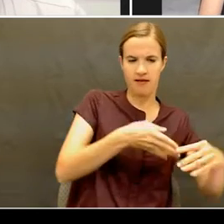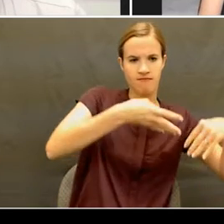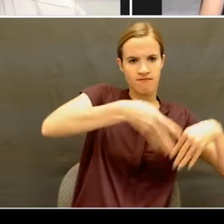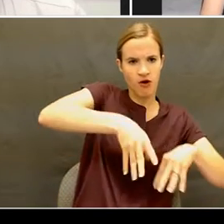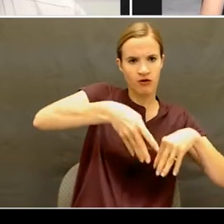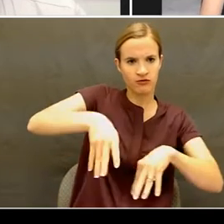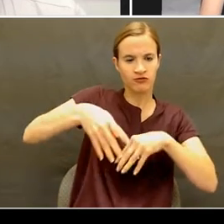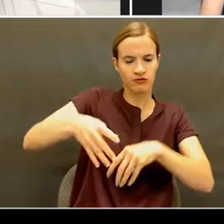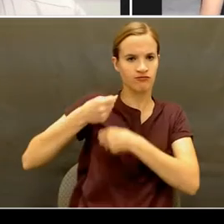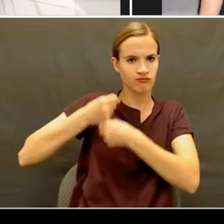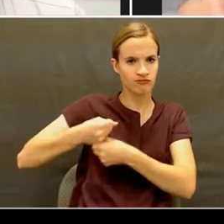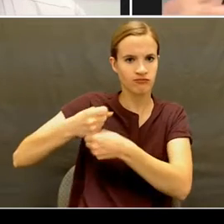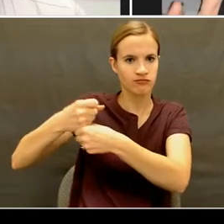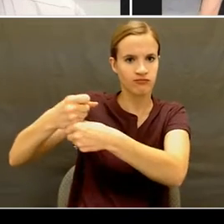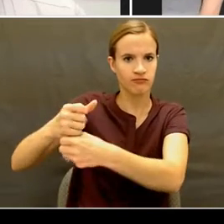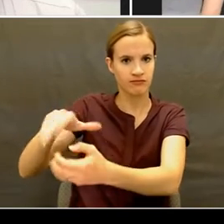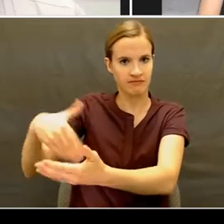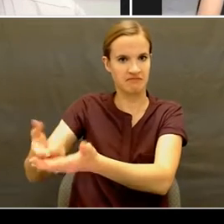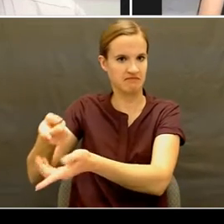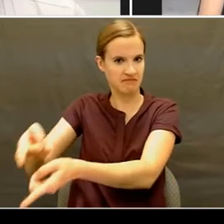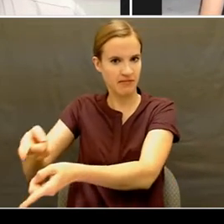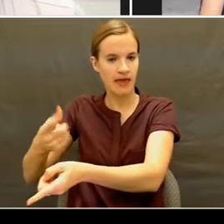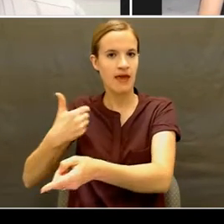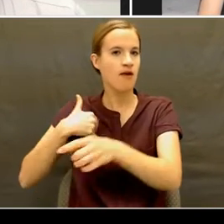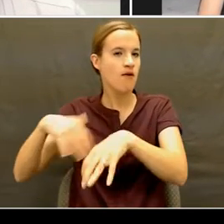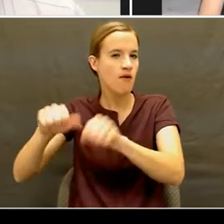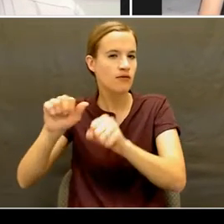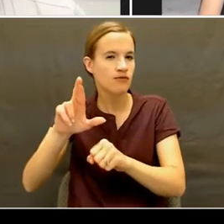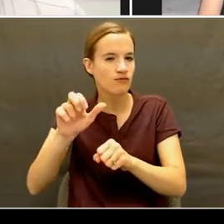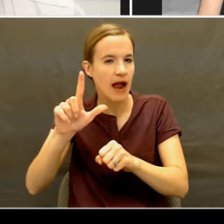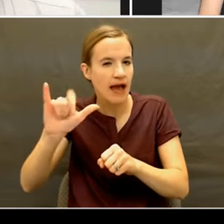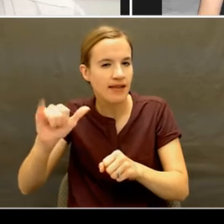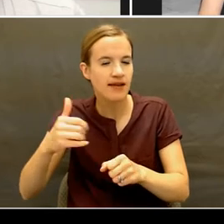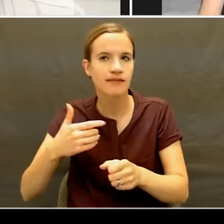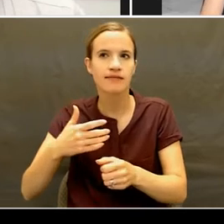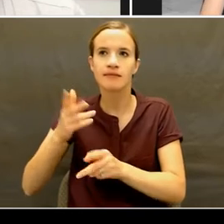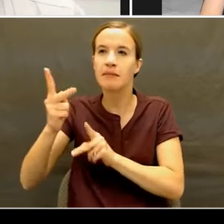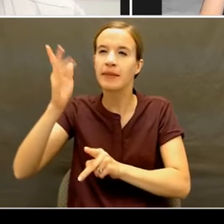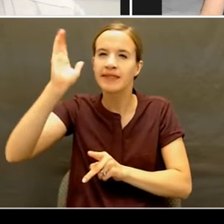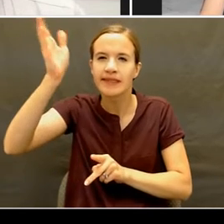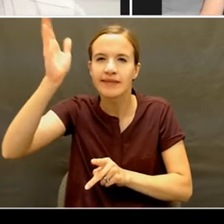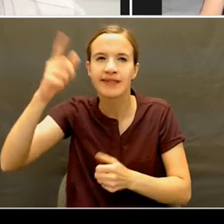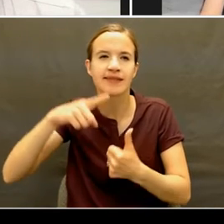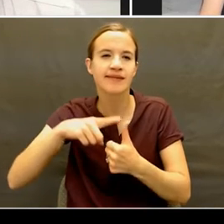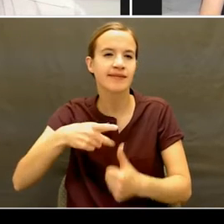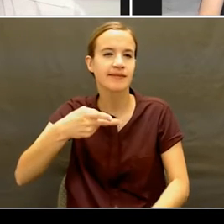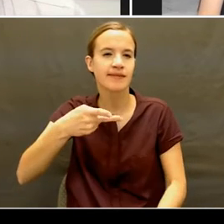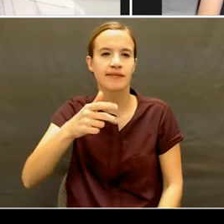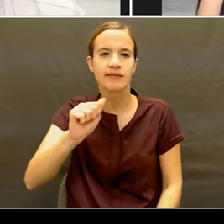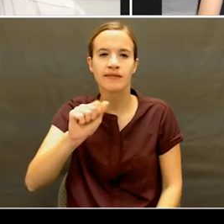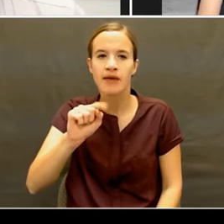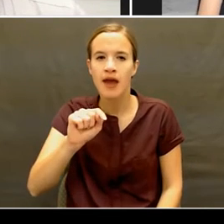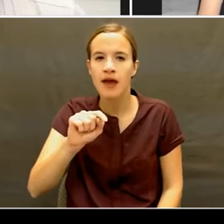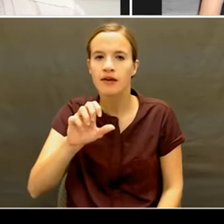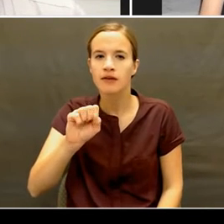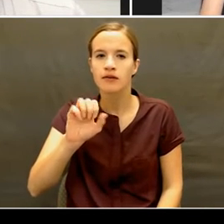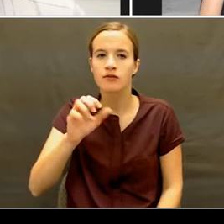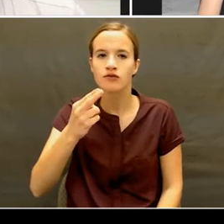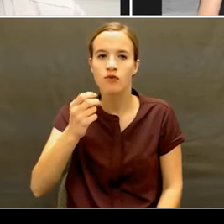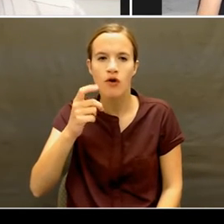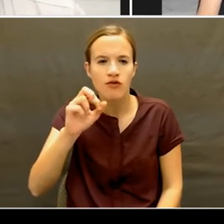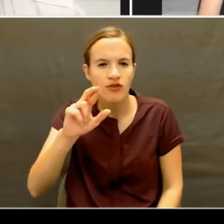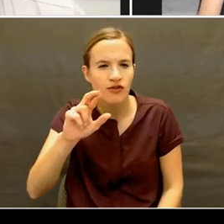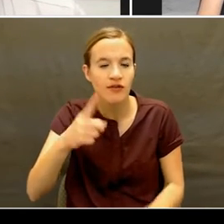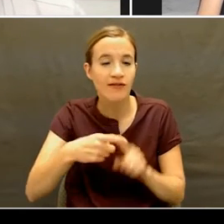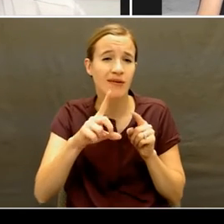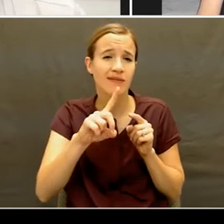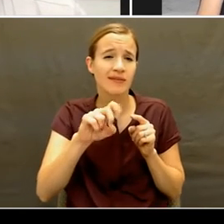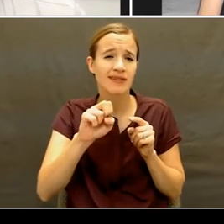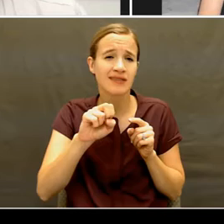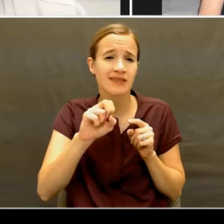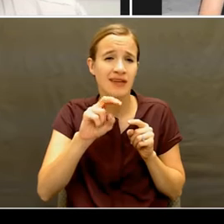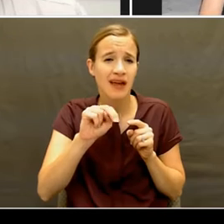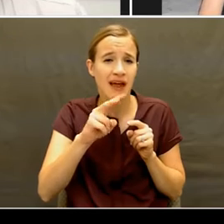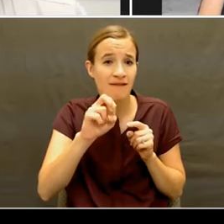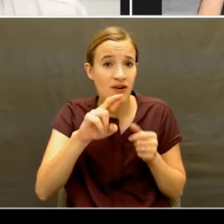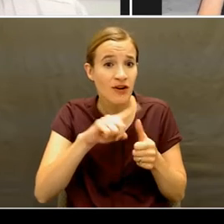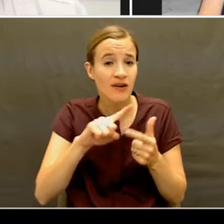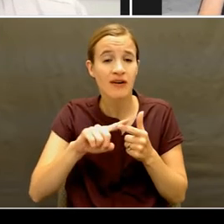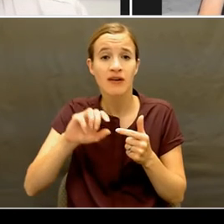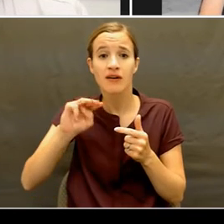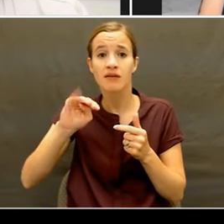had a lot of great speakers. We had a rally, there was Pat Schroeder from Denver, Major Owens,